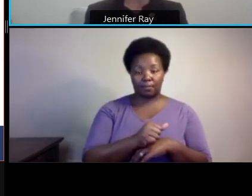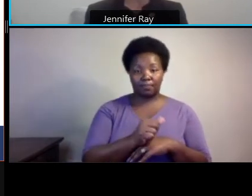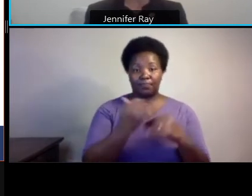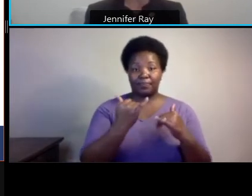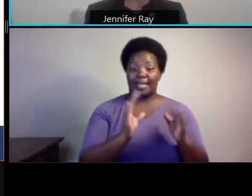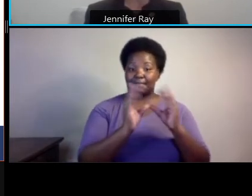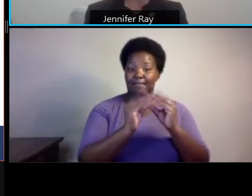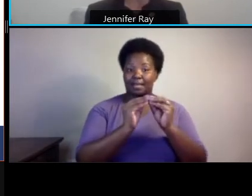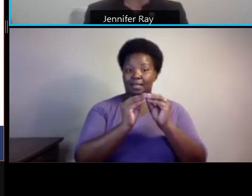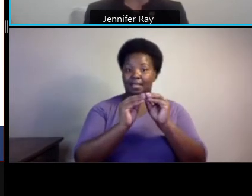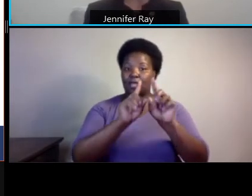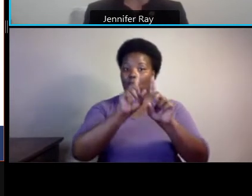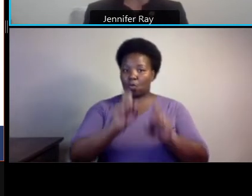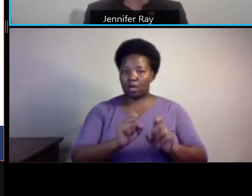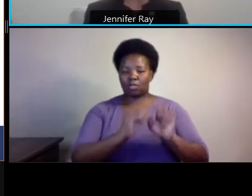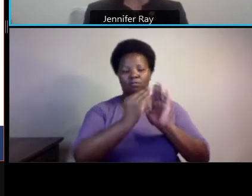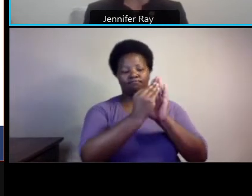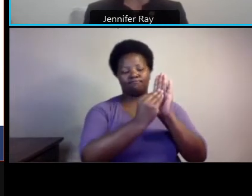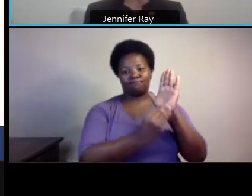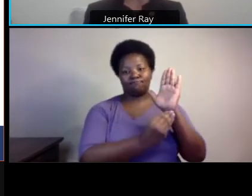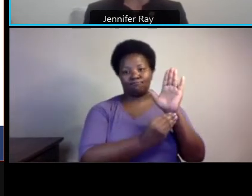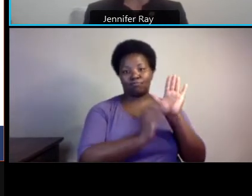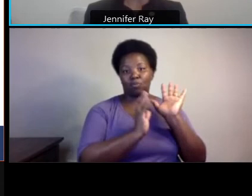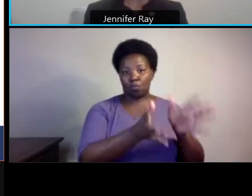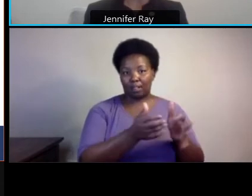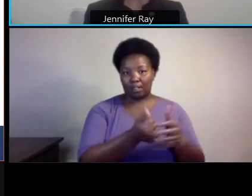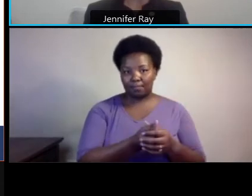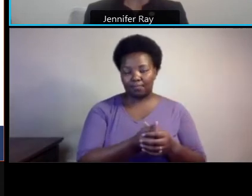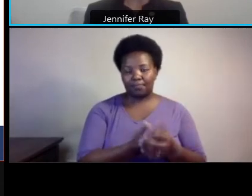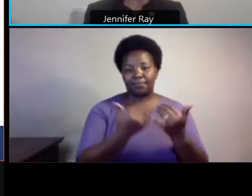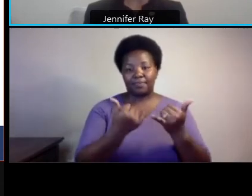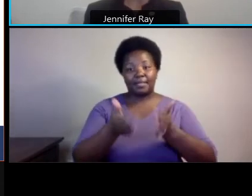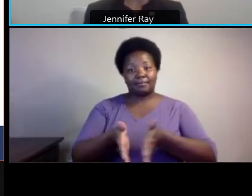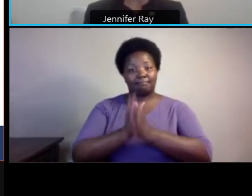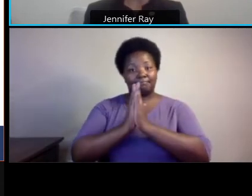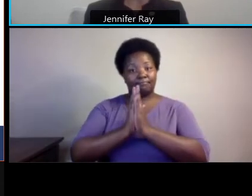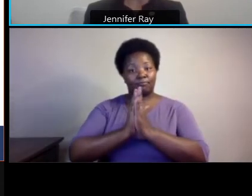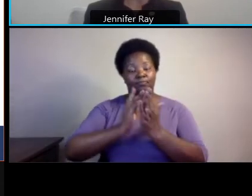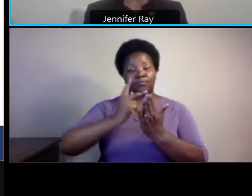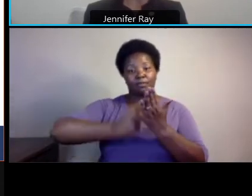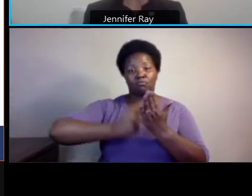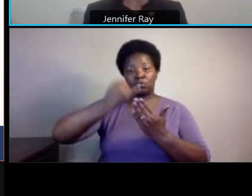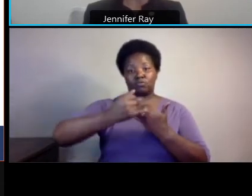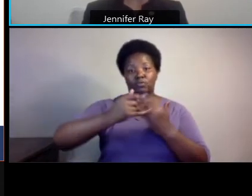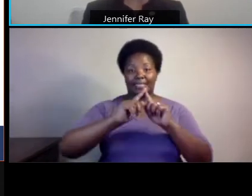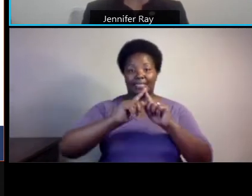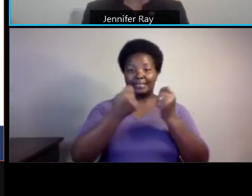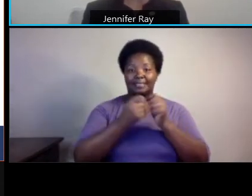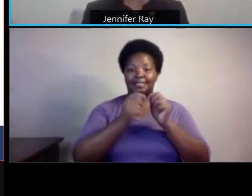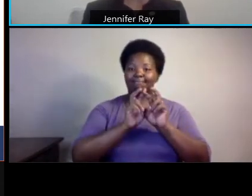and so with that i would ask our project team to make themselves available and we'll begin